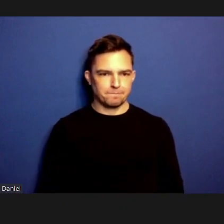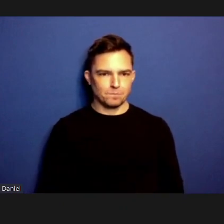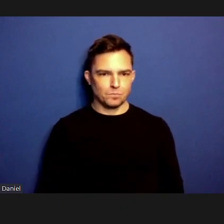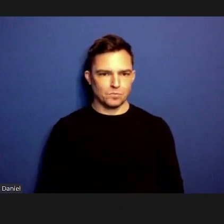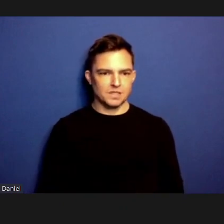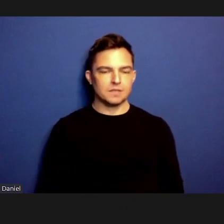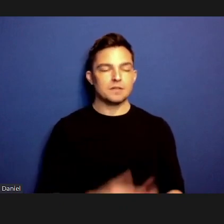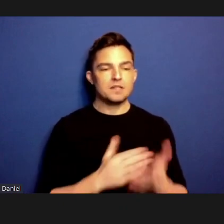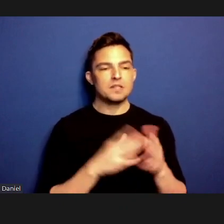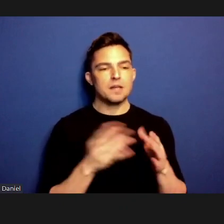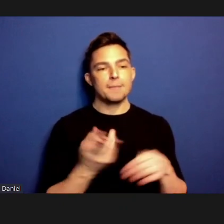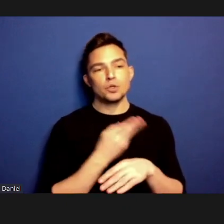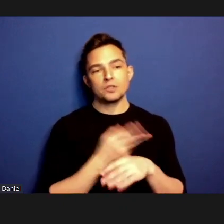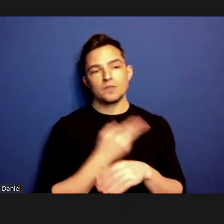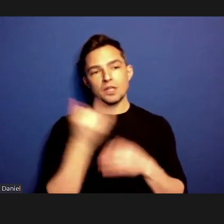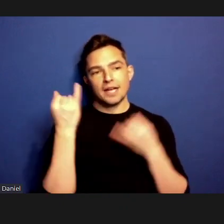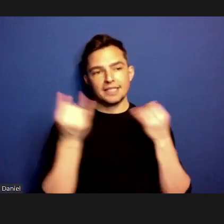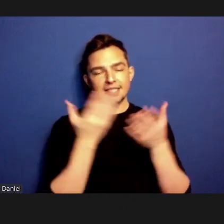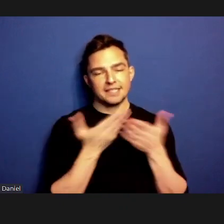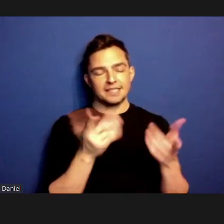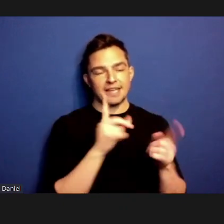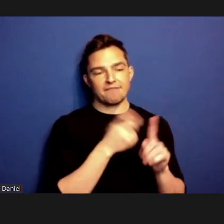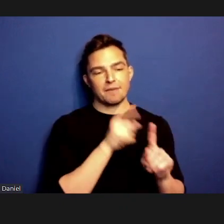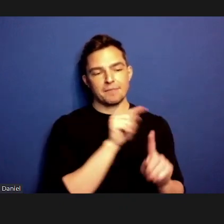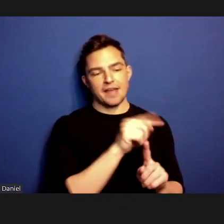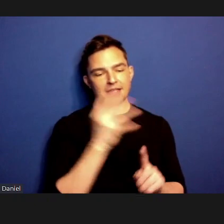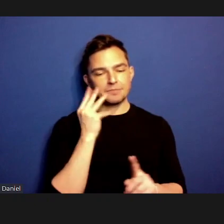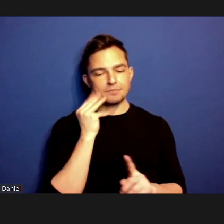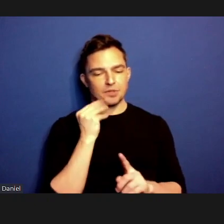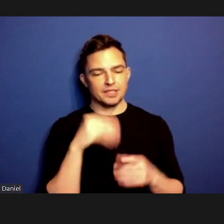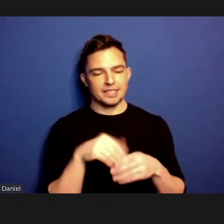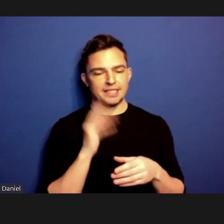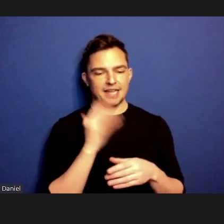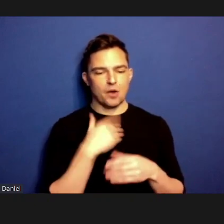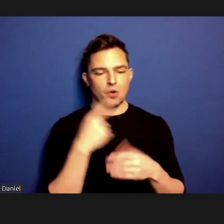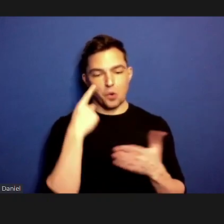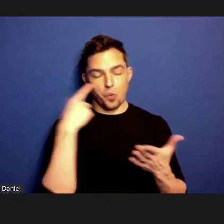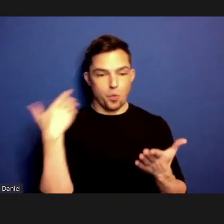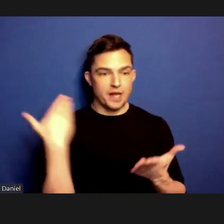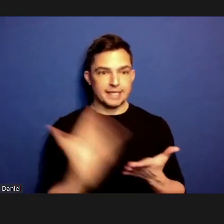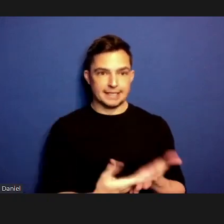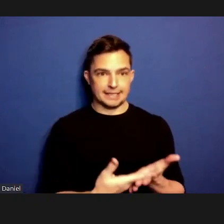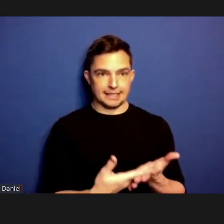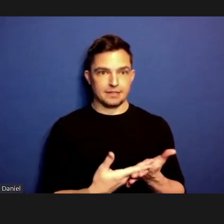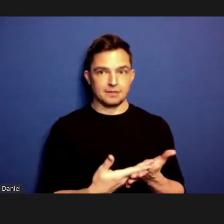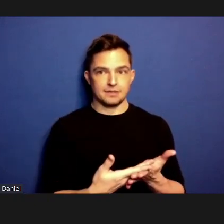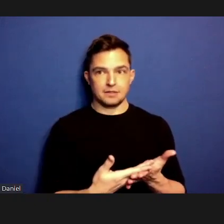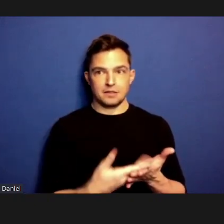I think things came out of that experience and our witnessing of what was happening in